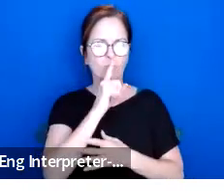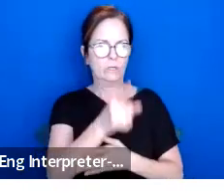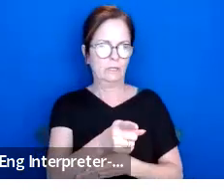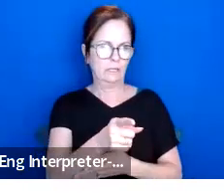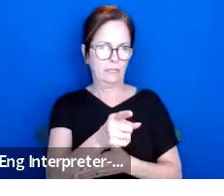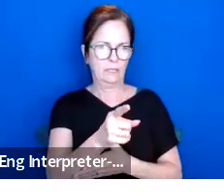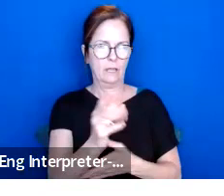Okay.